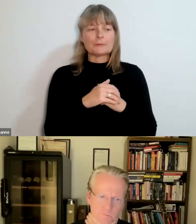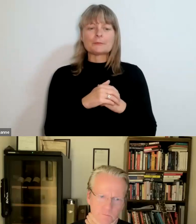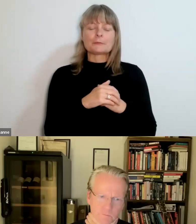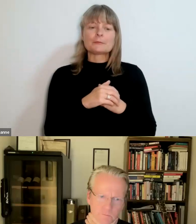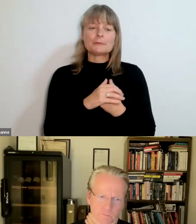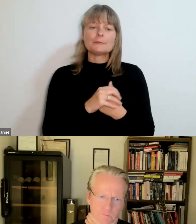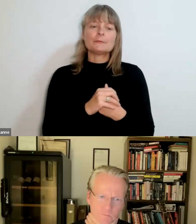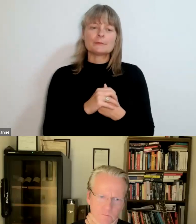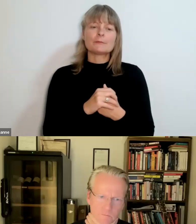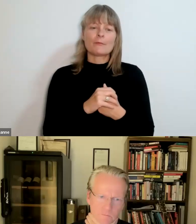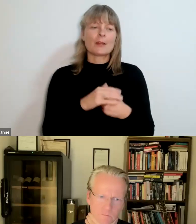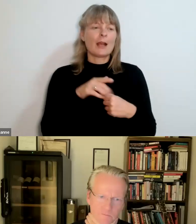dove town